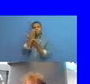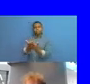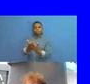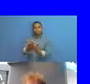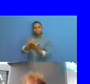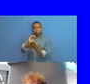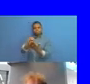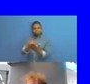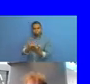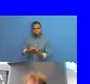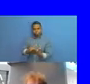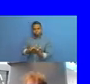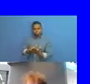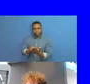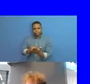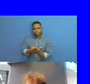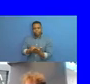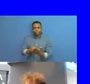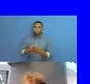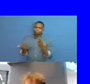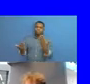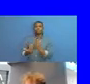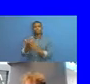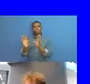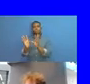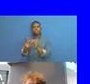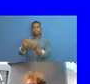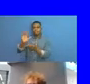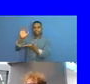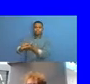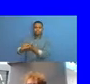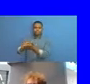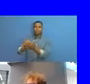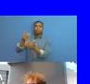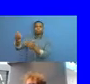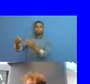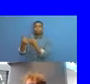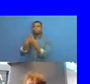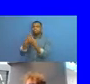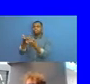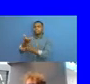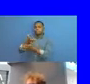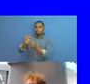this common ground, then you can advance to the next level of the Perform Europe Toolkit.